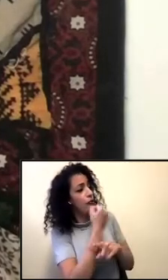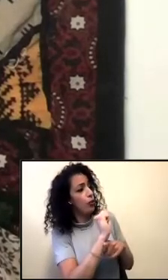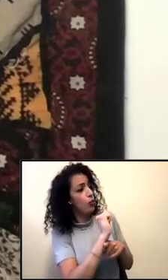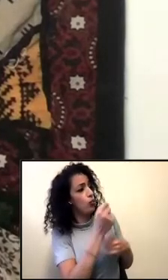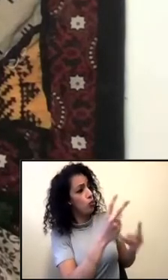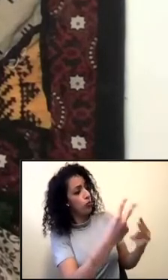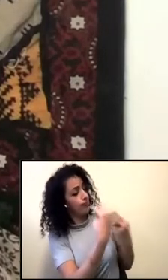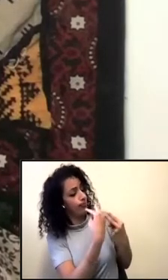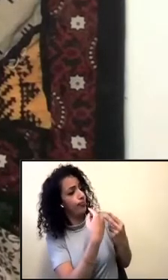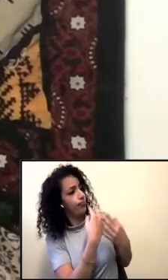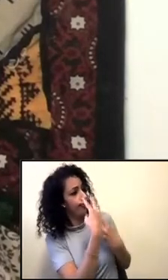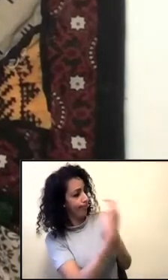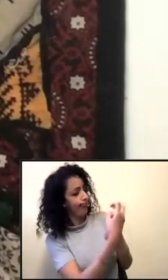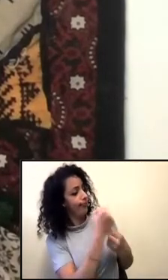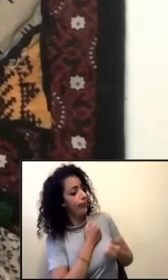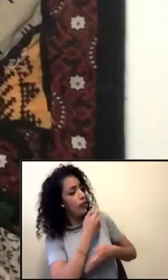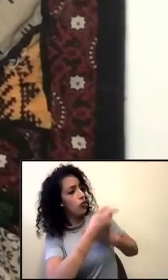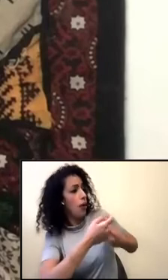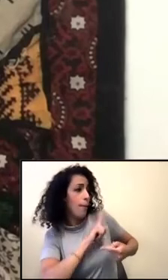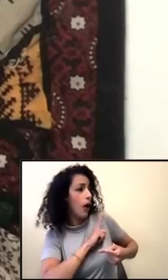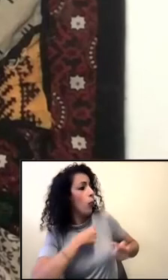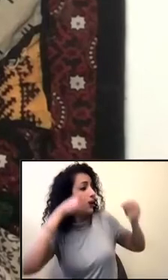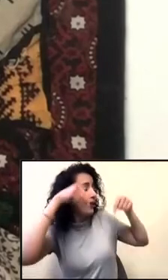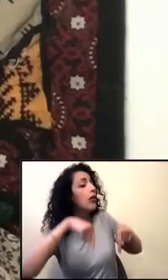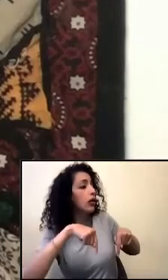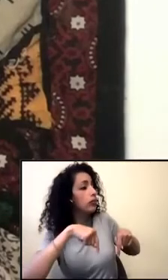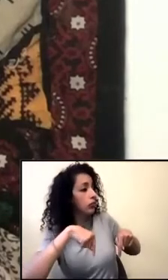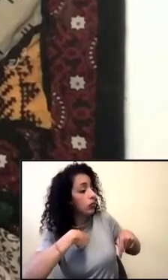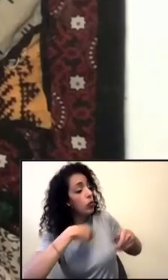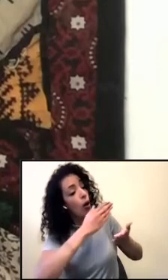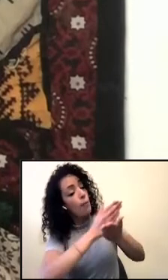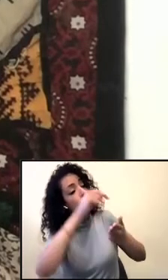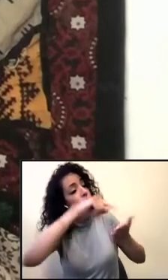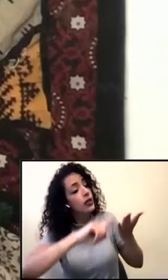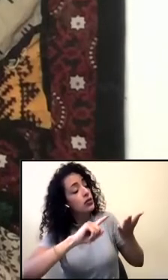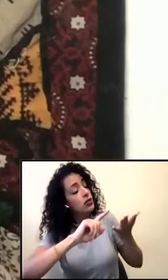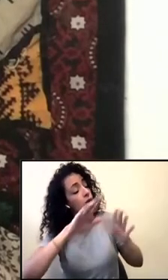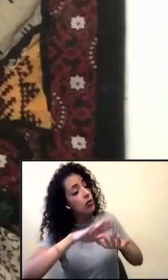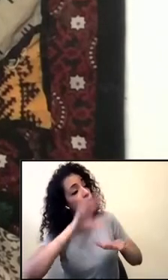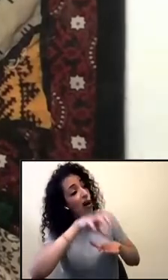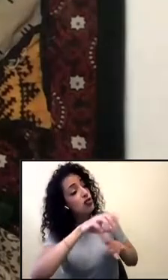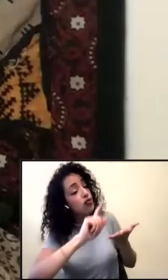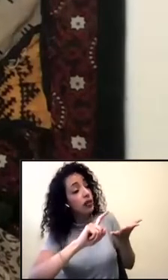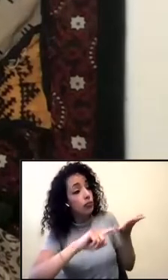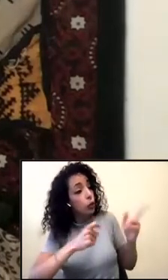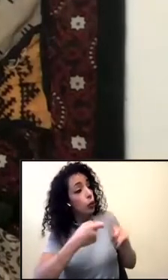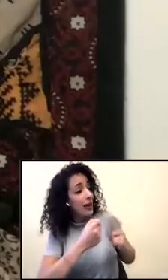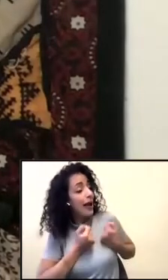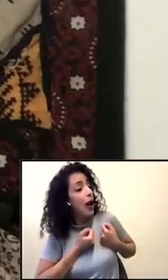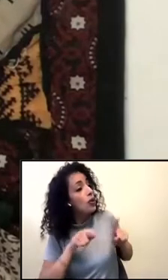and we're part of this country, and I think what it does, it gives us that platform and